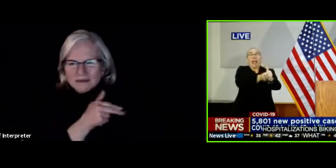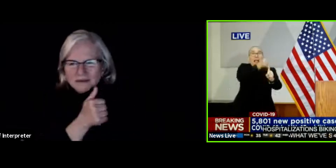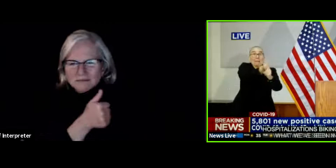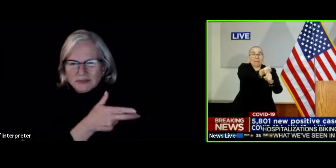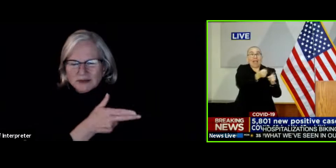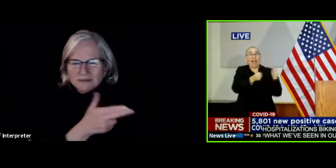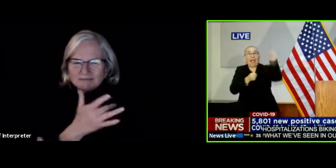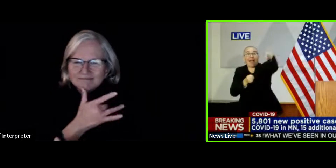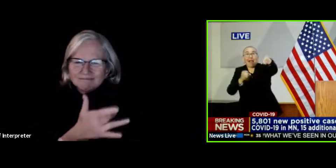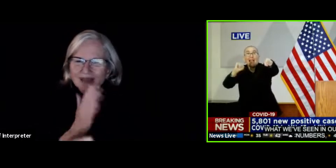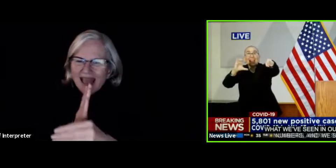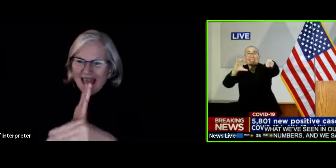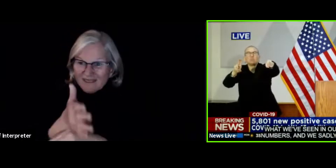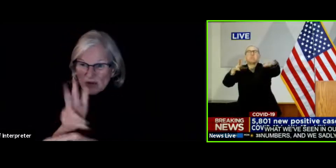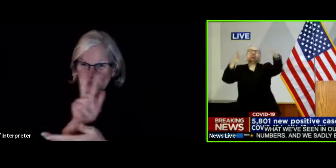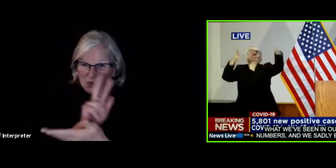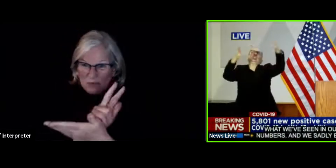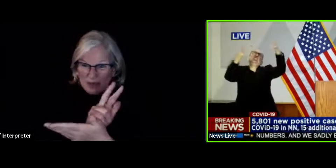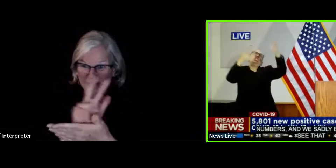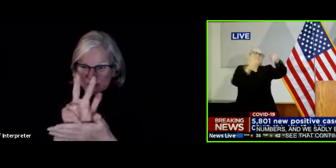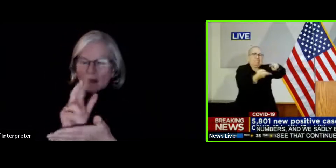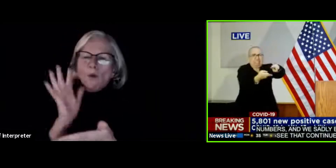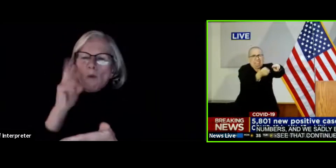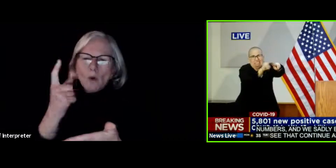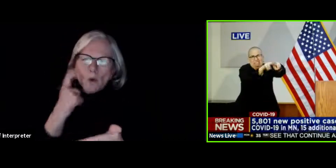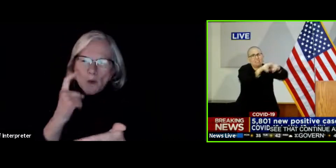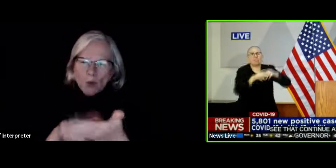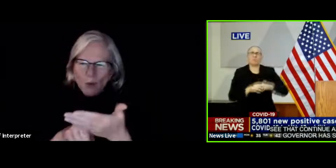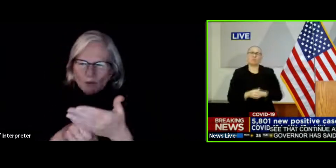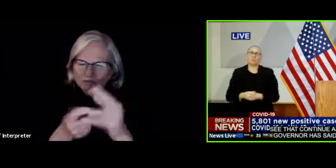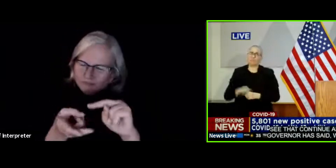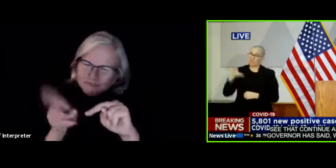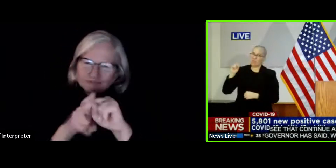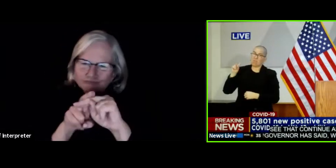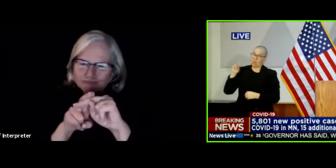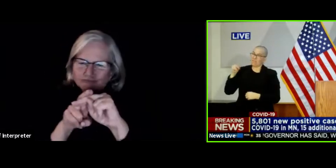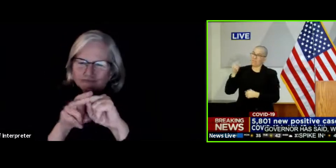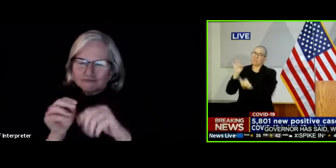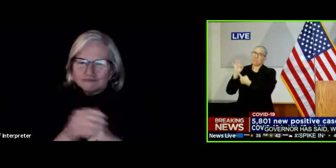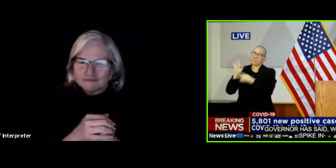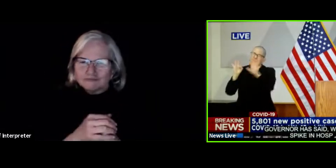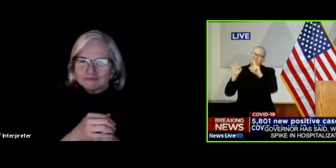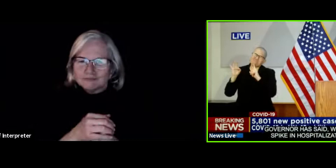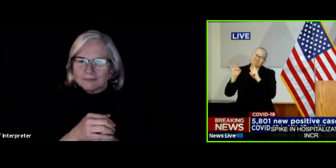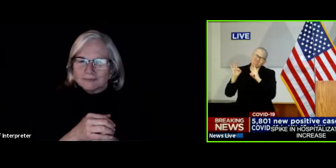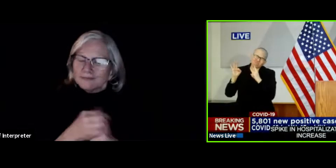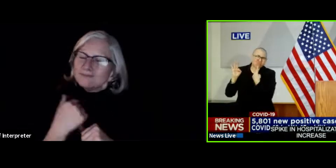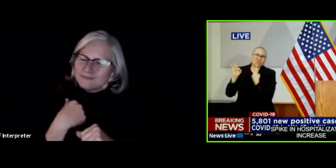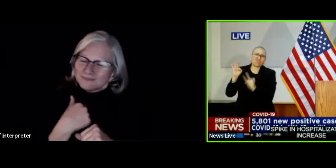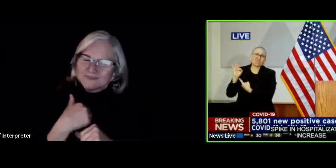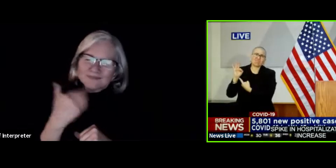COVID-19, AS WITH WE KNOW NOW, CAN BE VERY SERIOUS, NOT ONLY FOR THOSE AT GREATER RISK